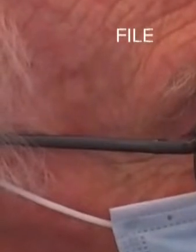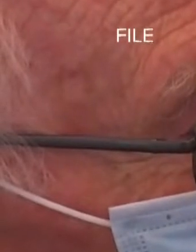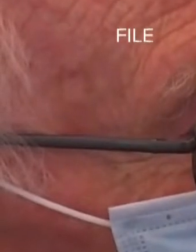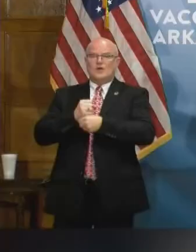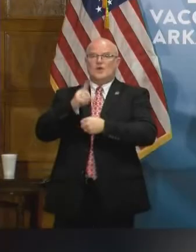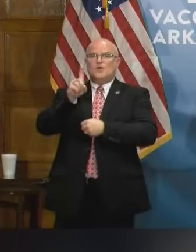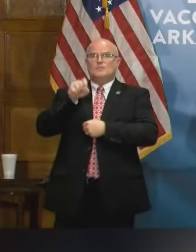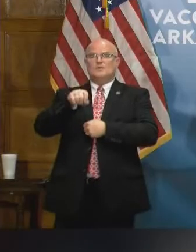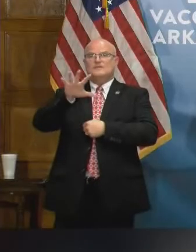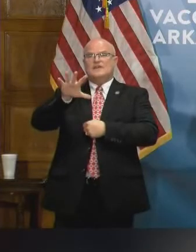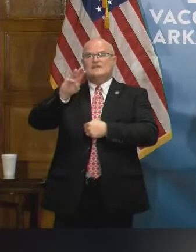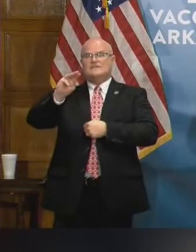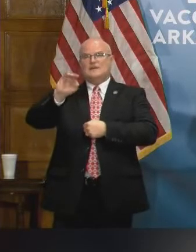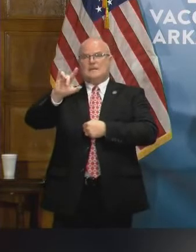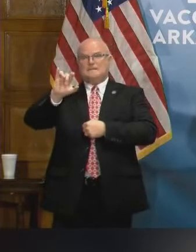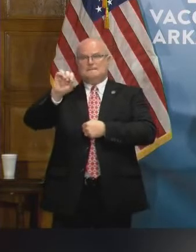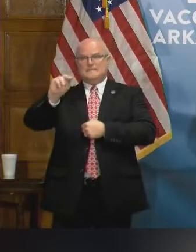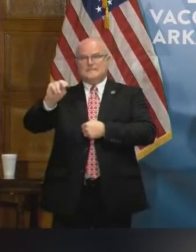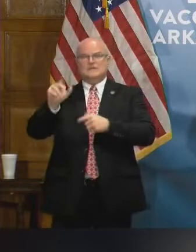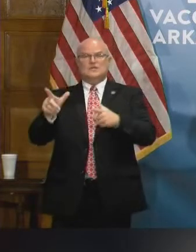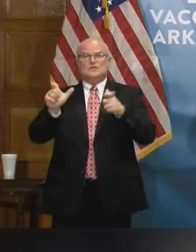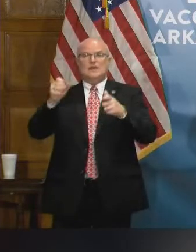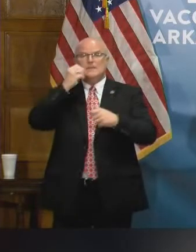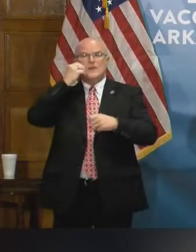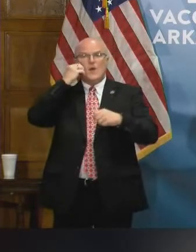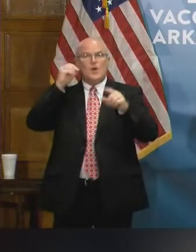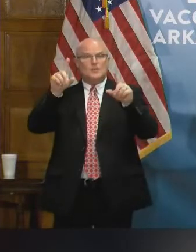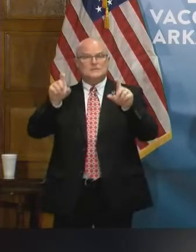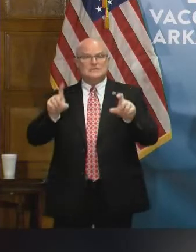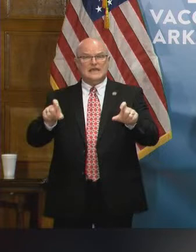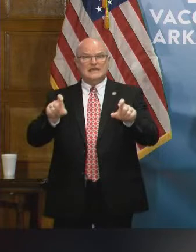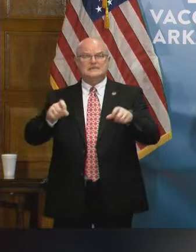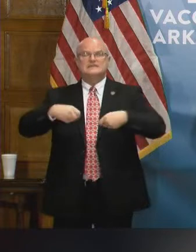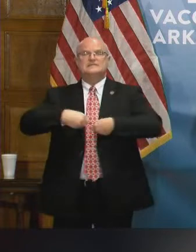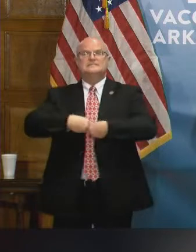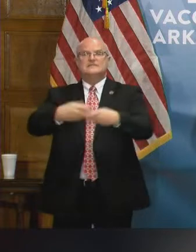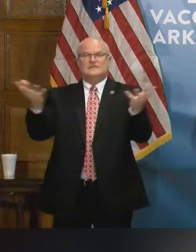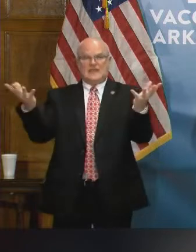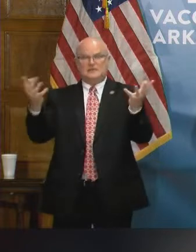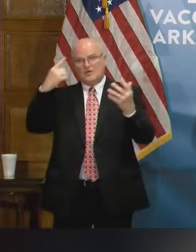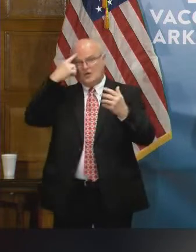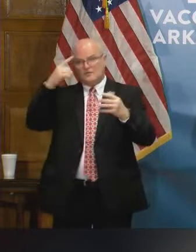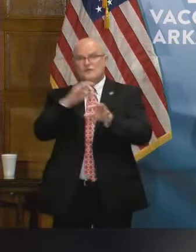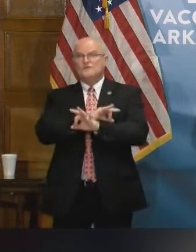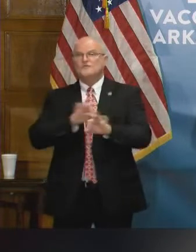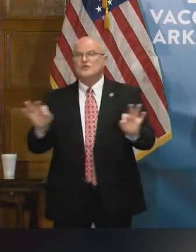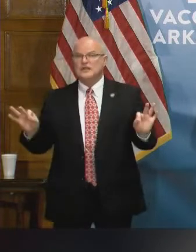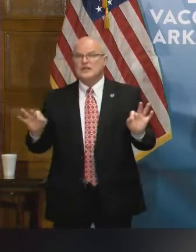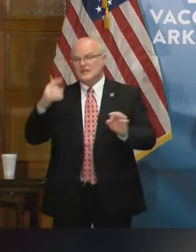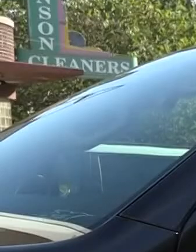1.5 million rapid home test to be made available for free to Arkansan